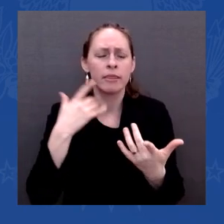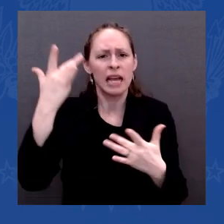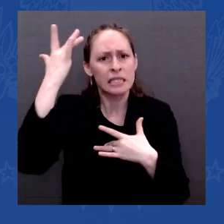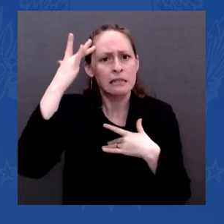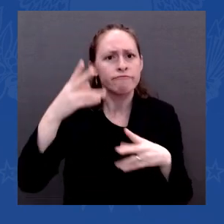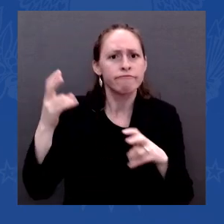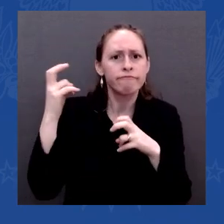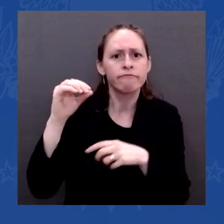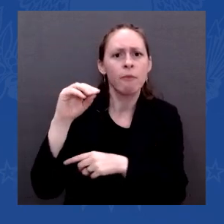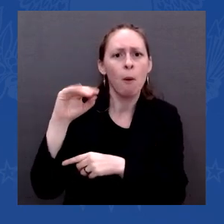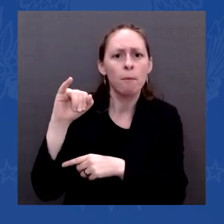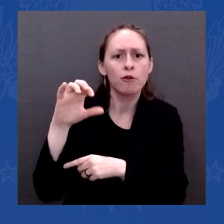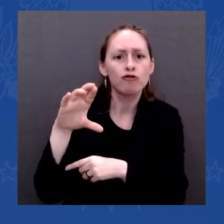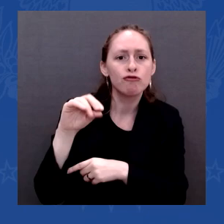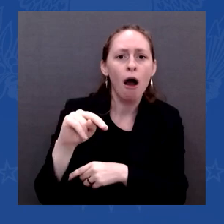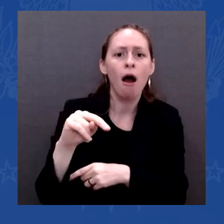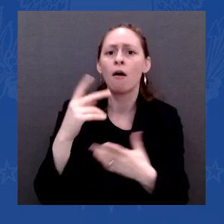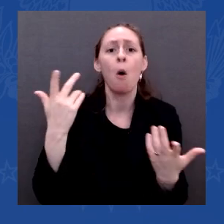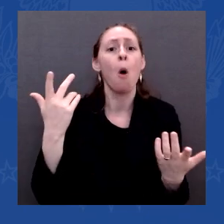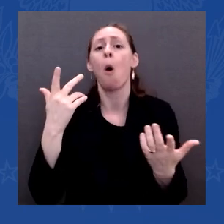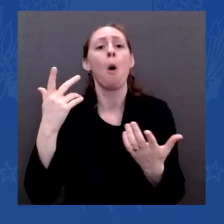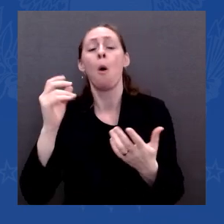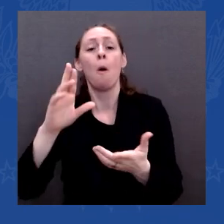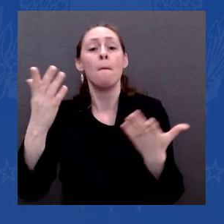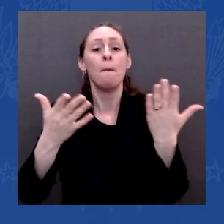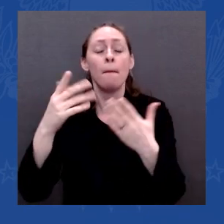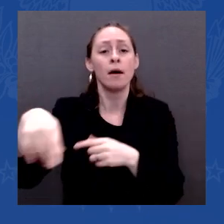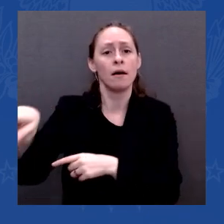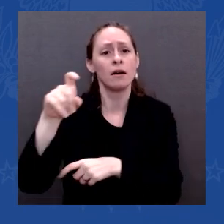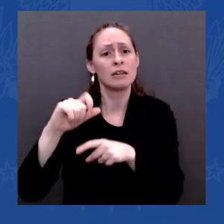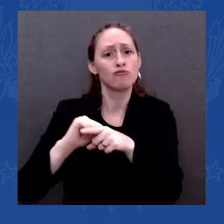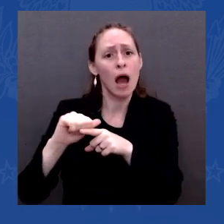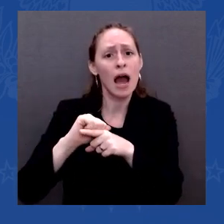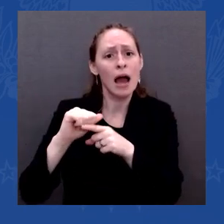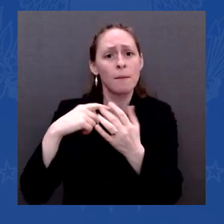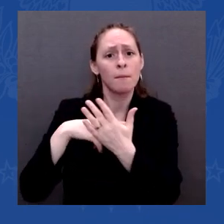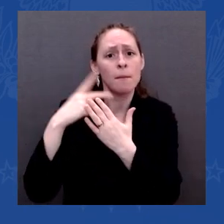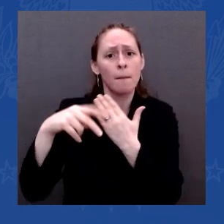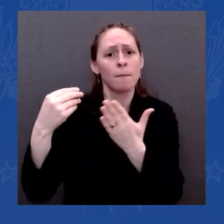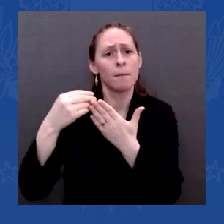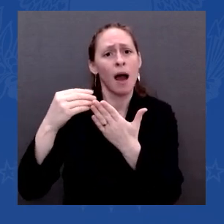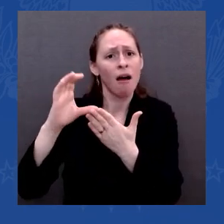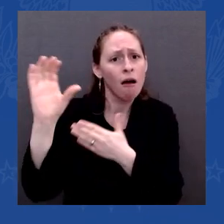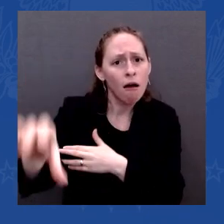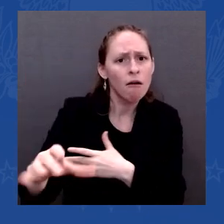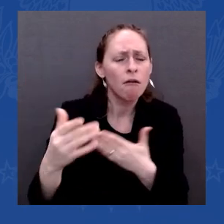to give people in every ZIP code a chance to deal for themselves and deal them into this booming economy.